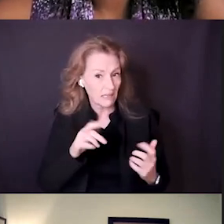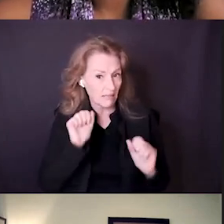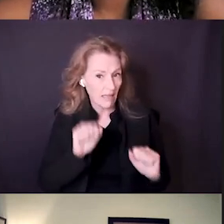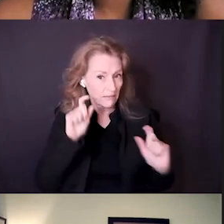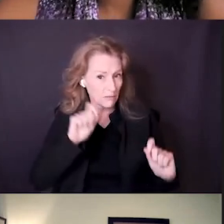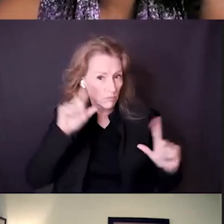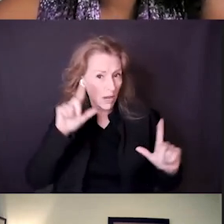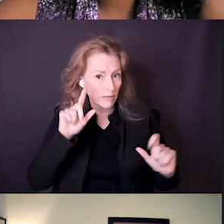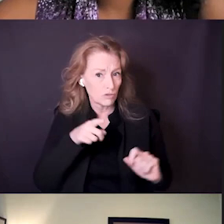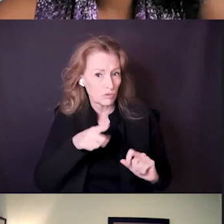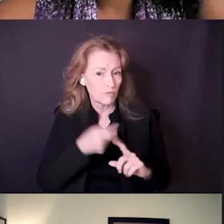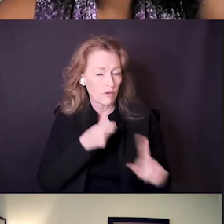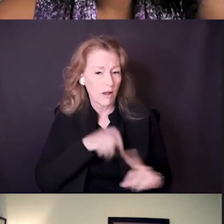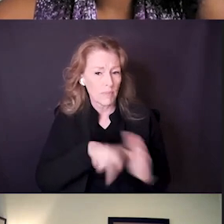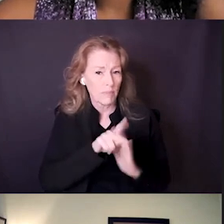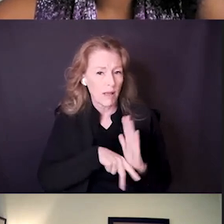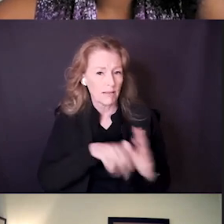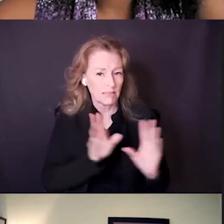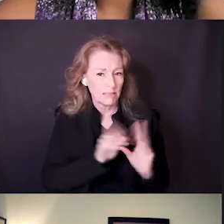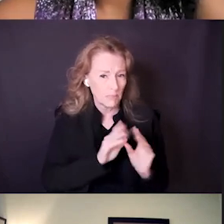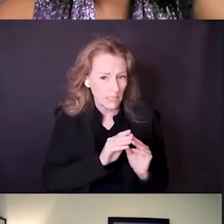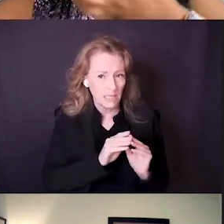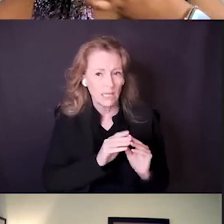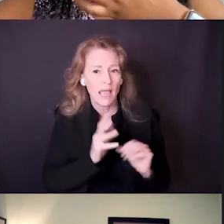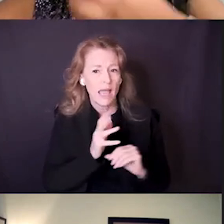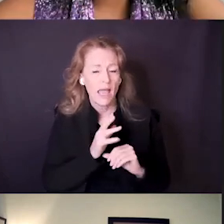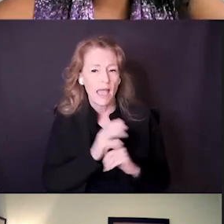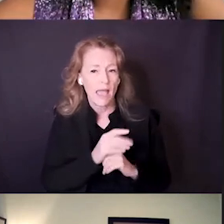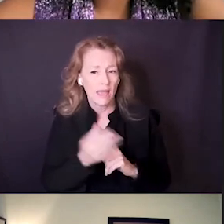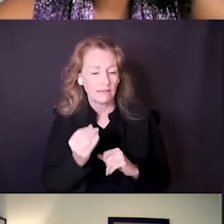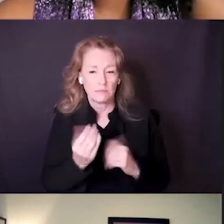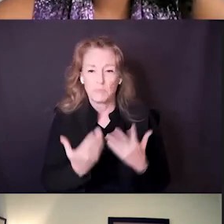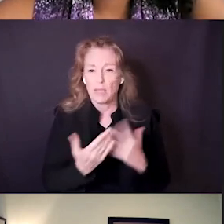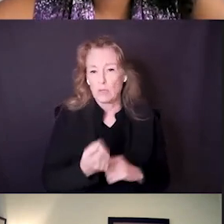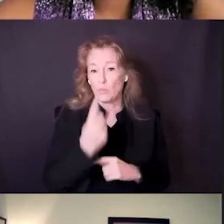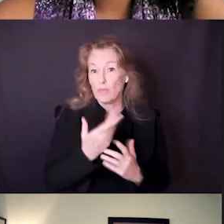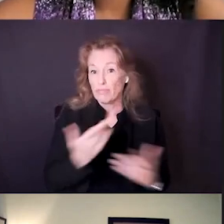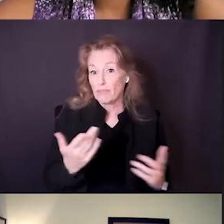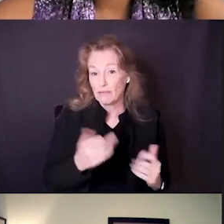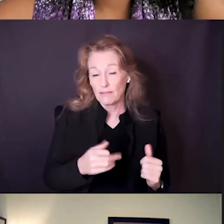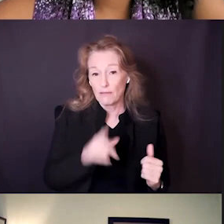MEETING AND ONE THING THAT MAYBE YOU WERE MOST EXCITED BY? SURE.